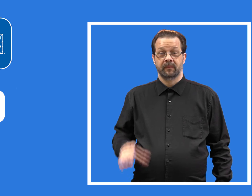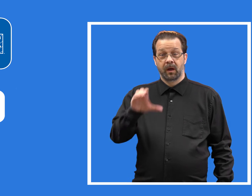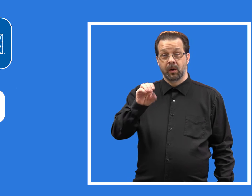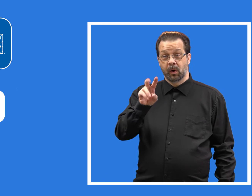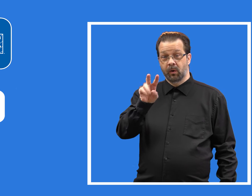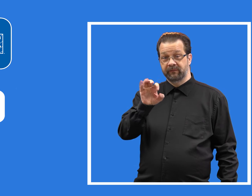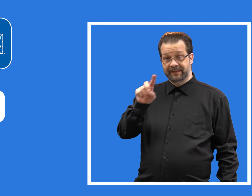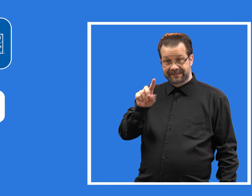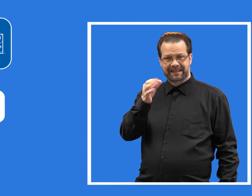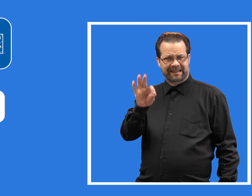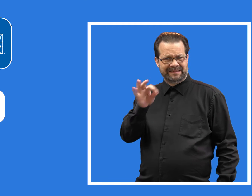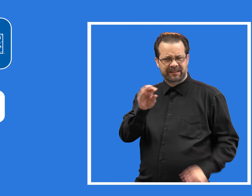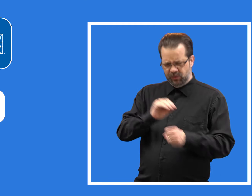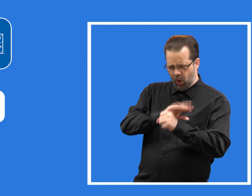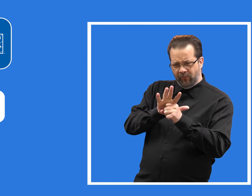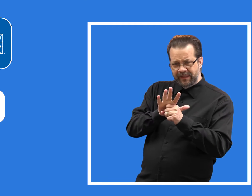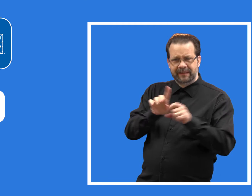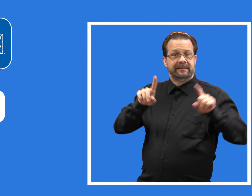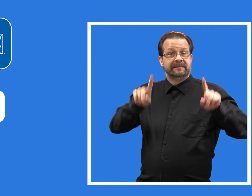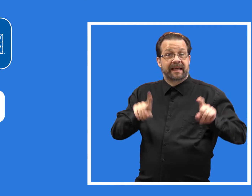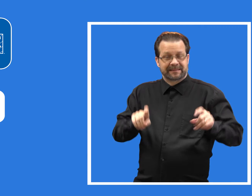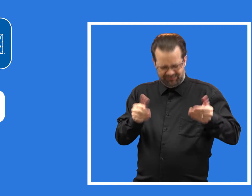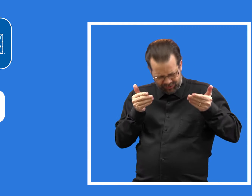Get tested for COVID-19.